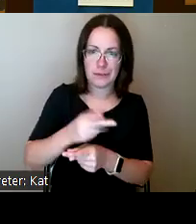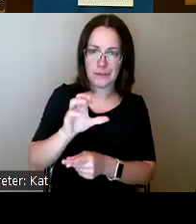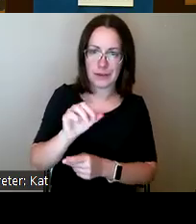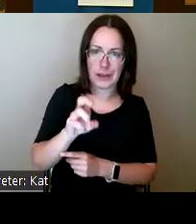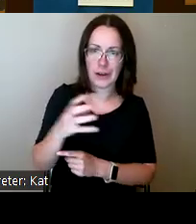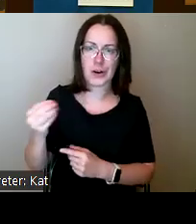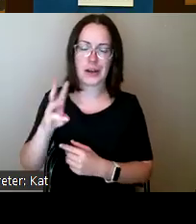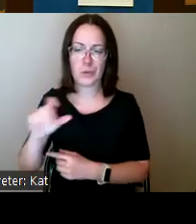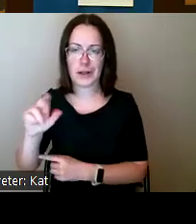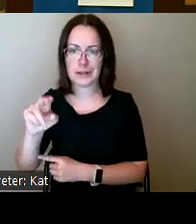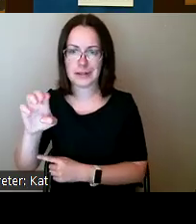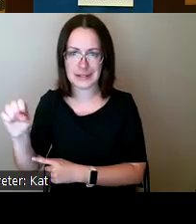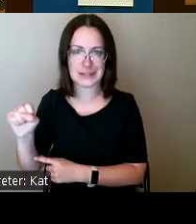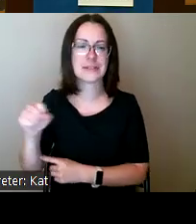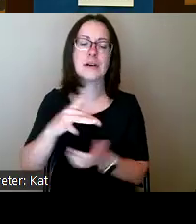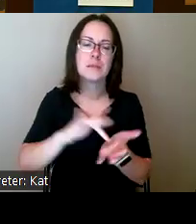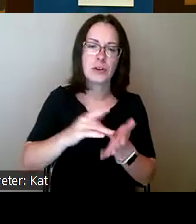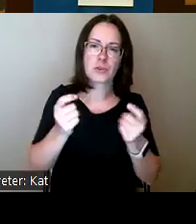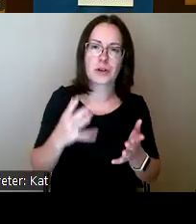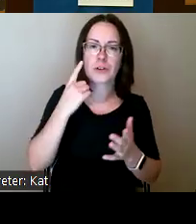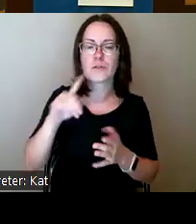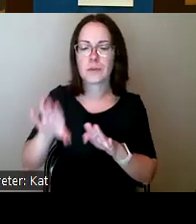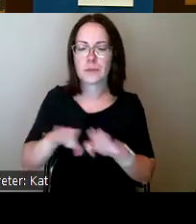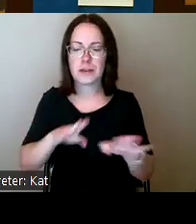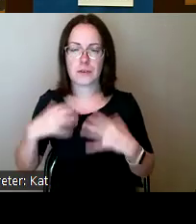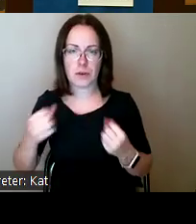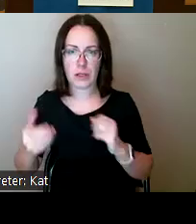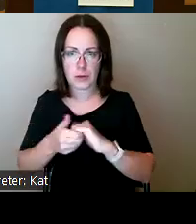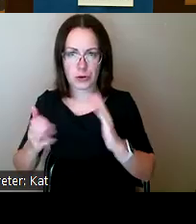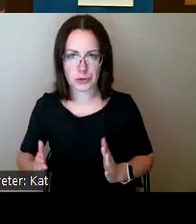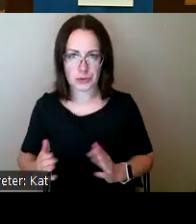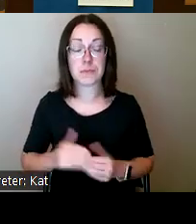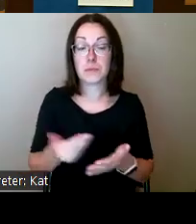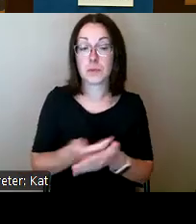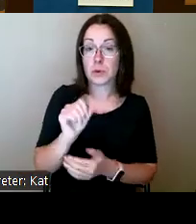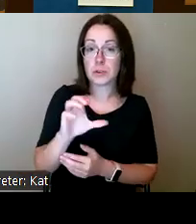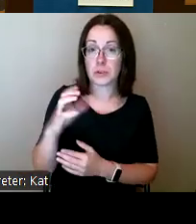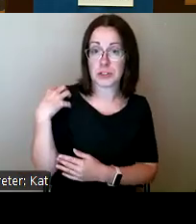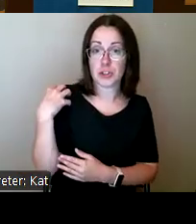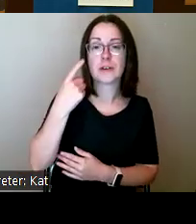director of behavioral health partners. He is now the new associate chair for adult ambulatory